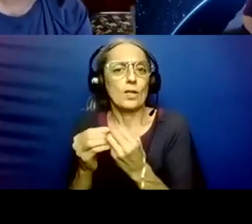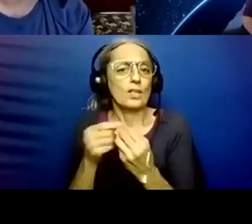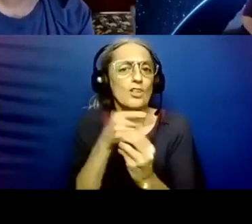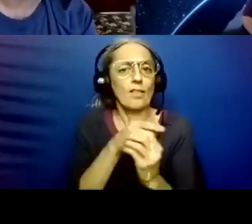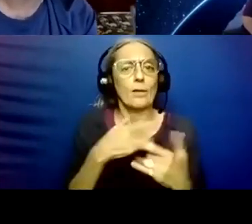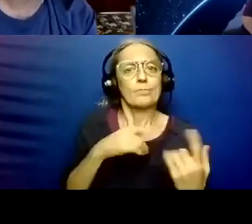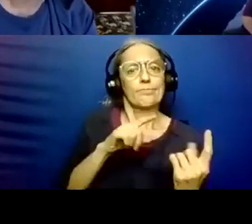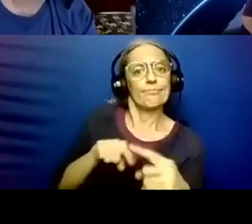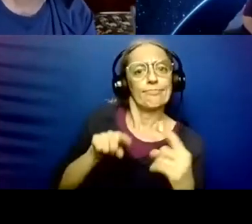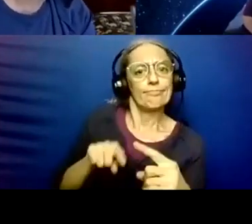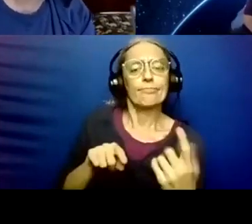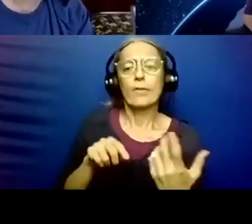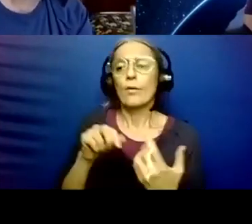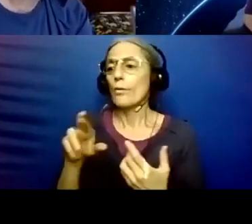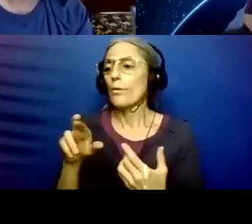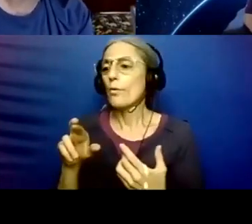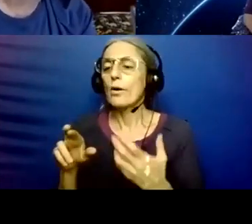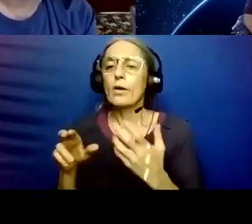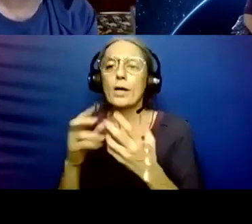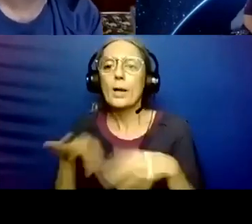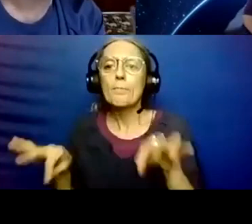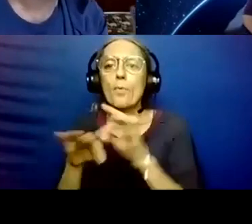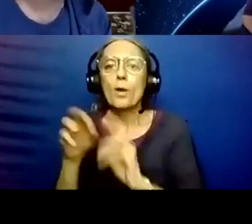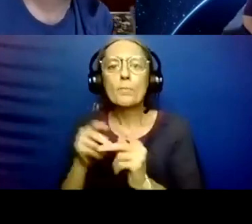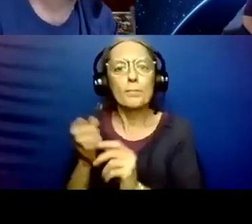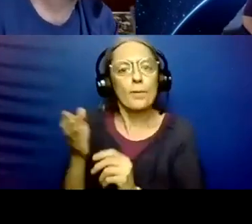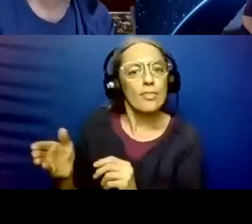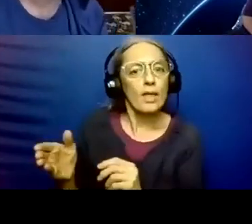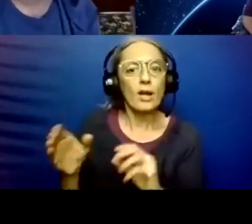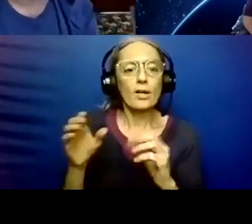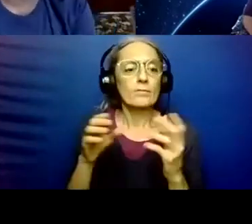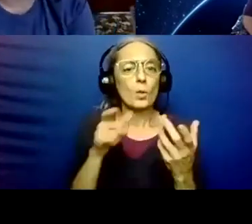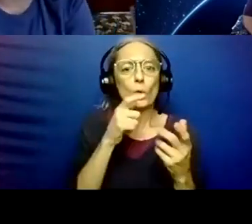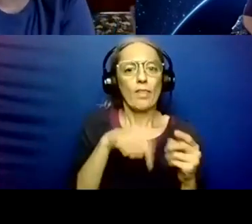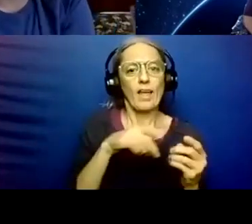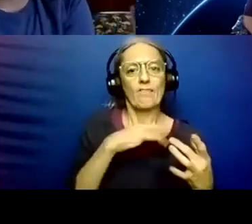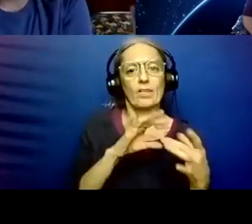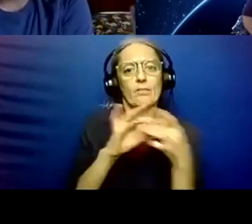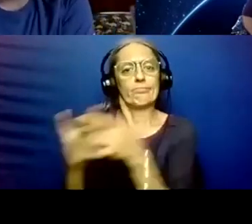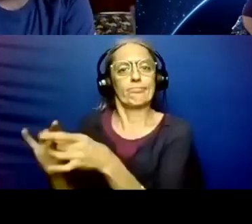and how can we help all that group really understand